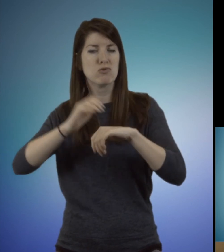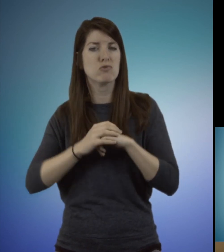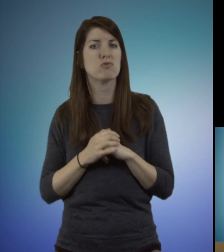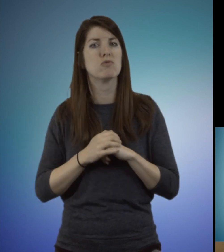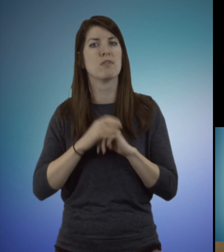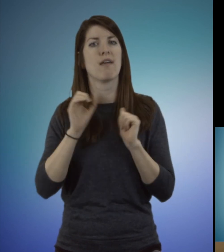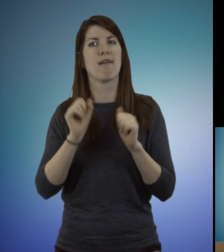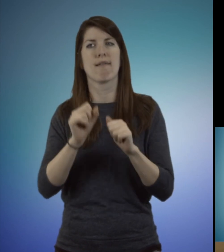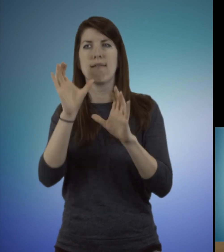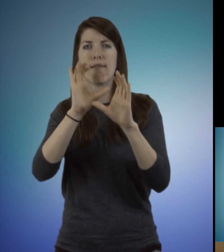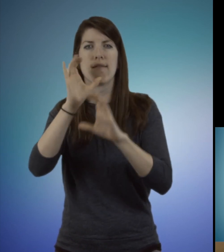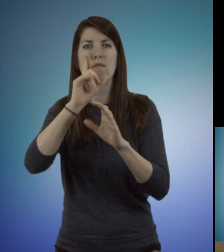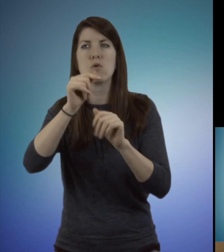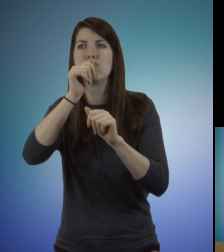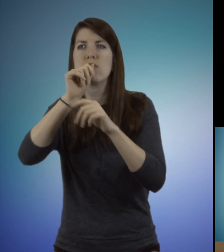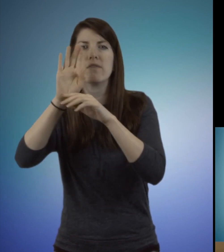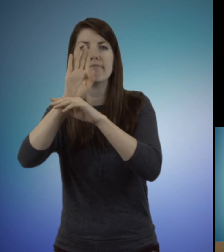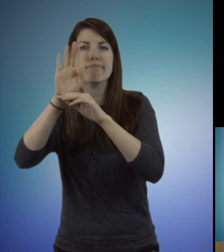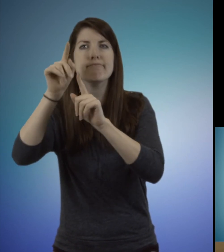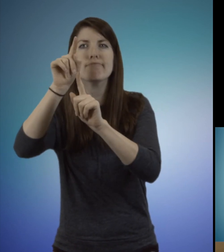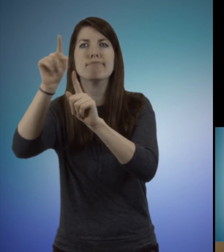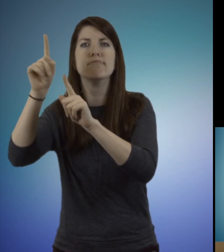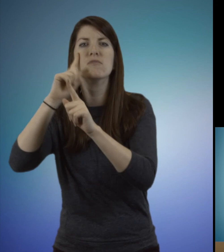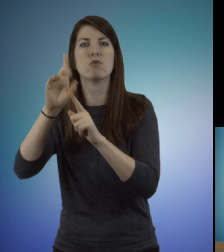out private practice services for their child.